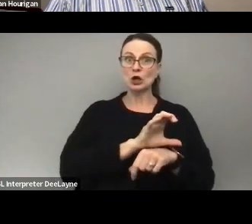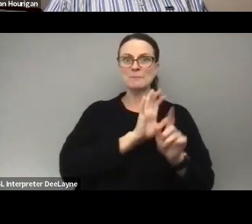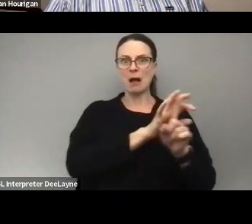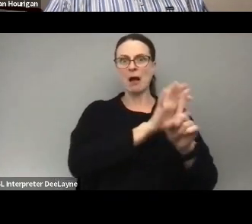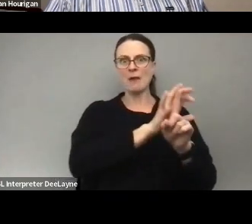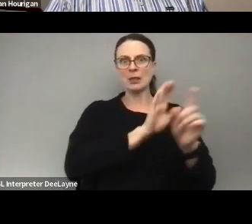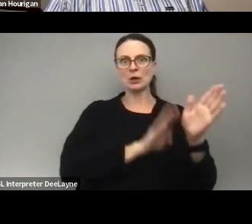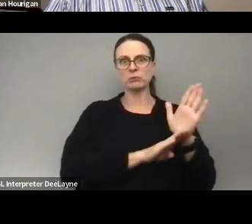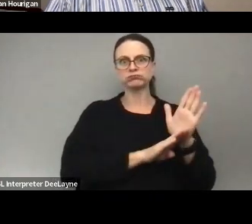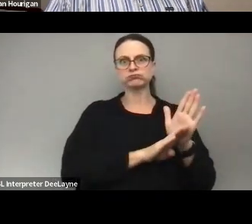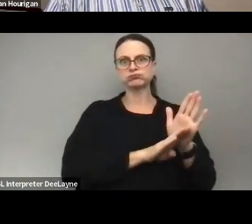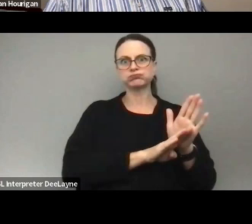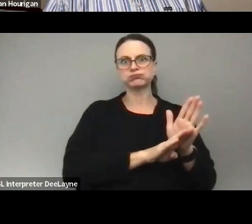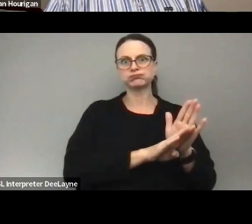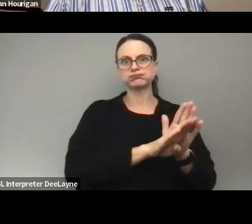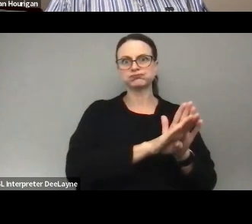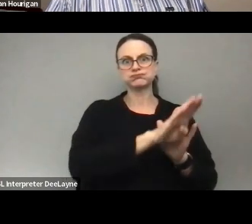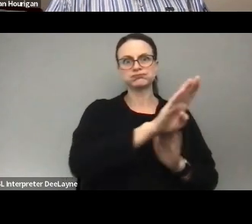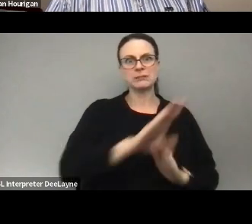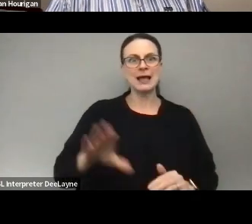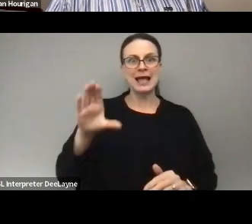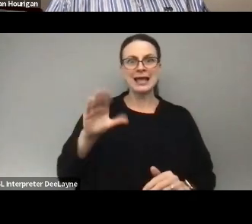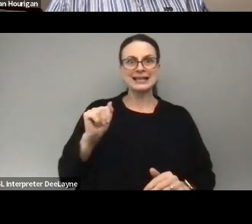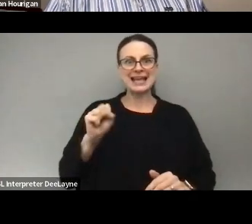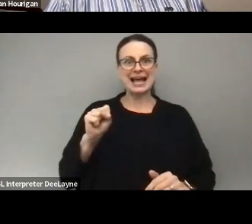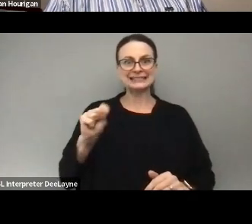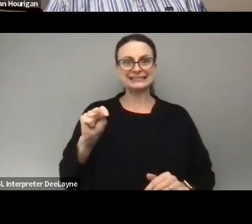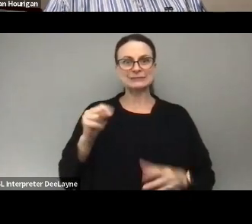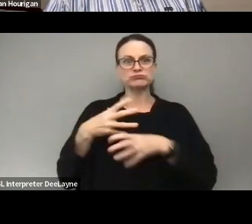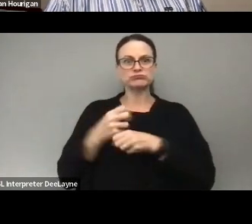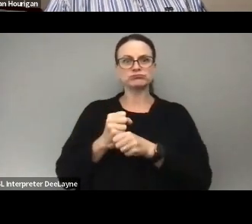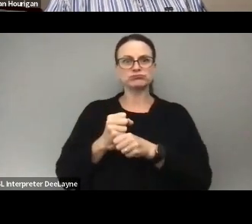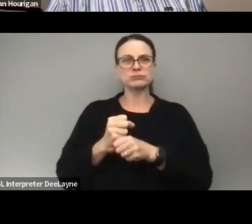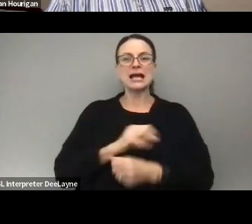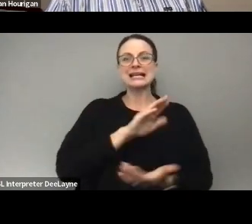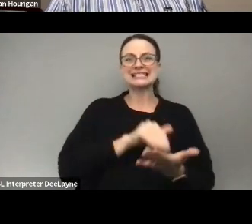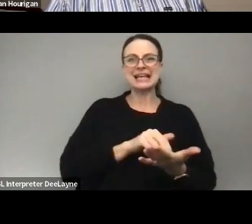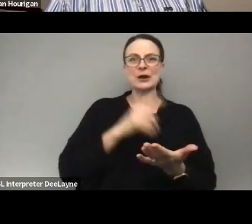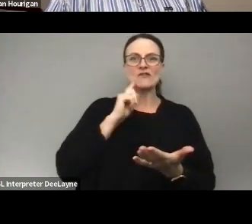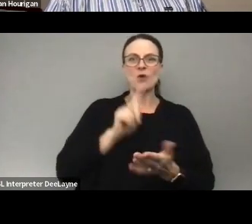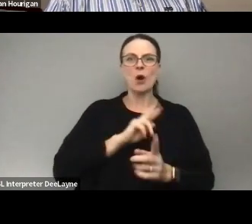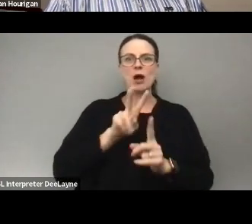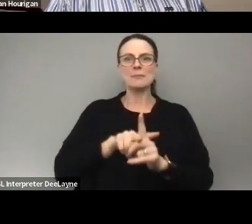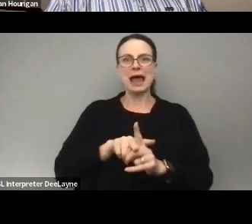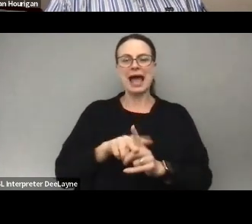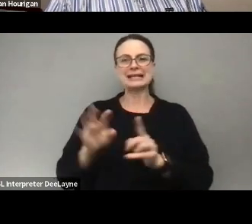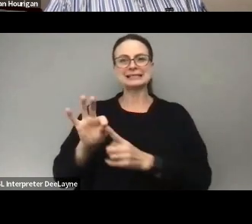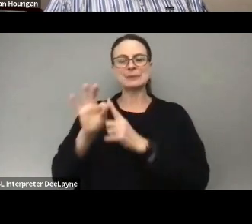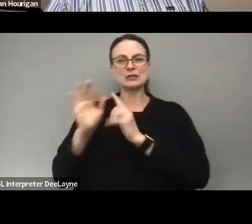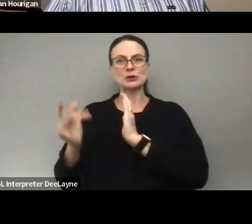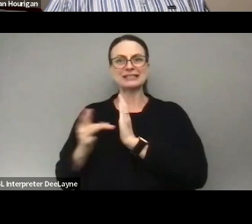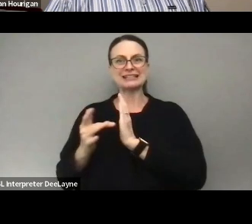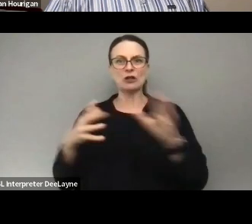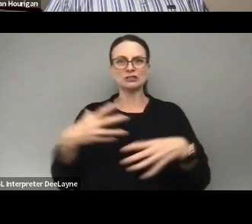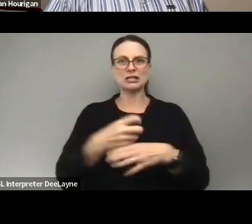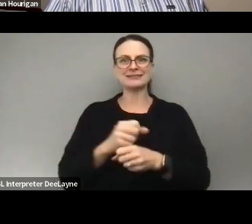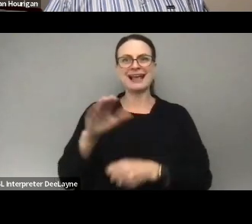And so CAST, which is an acronym for the Center for Applied Special Technology, attempted